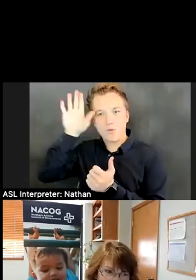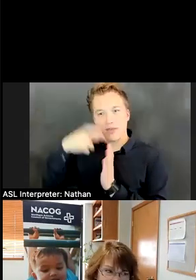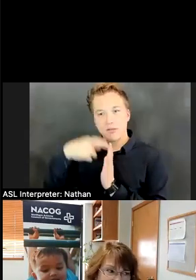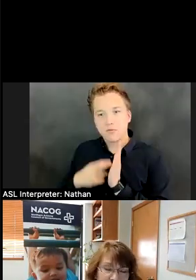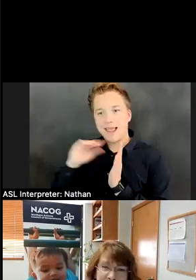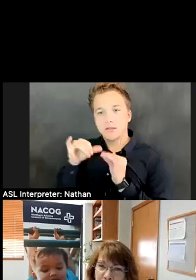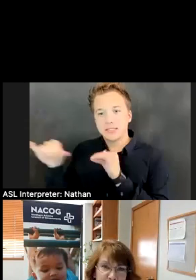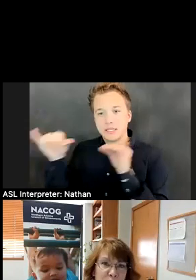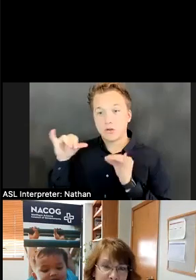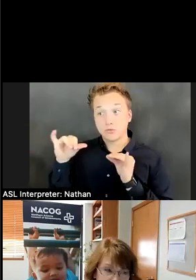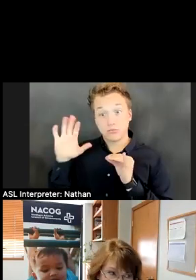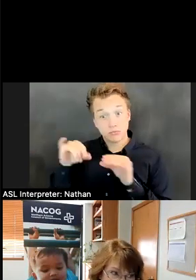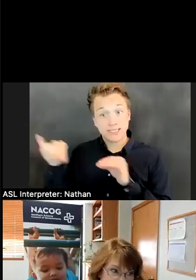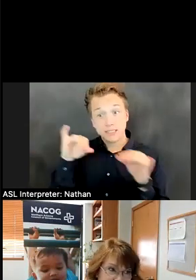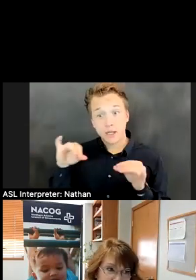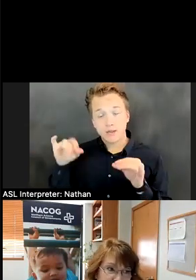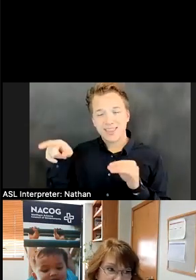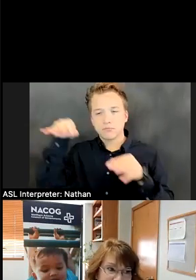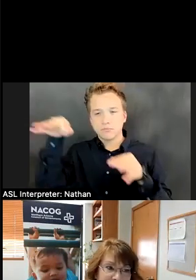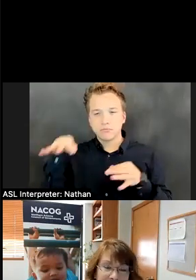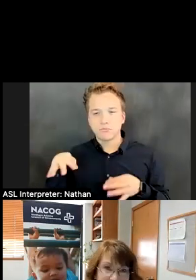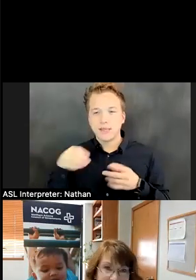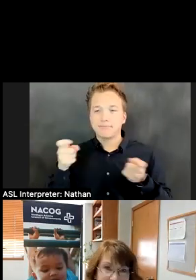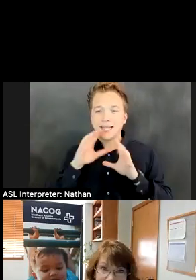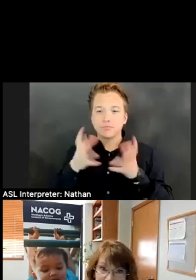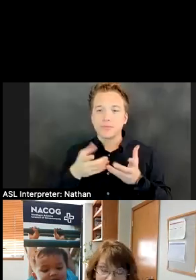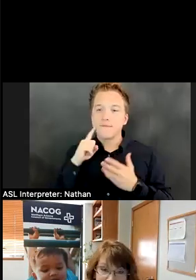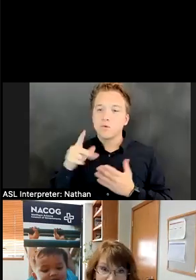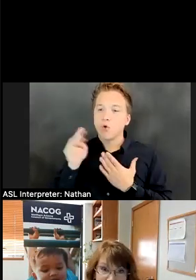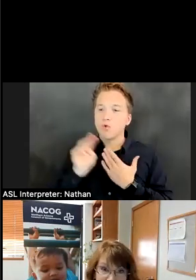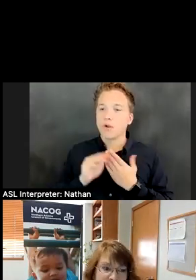Within those standards, they prescribe the management of program data and support its